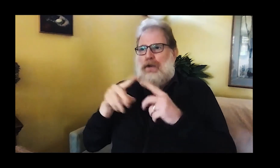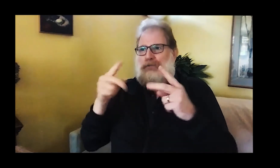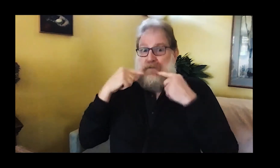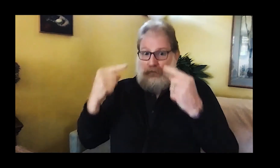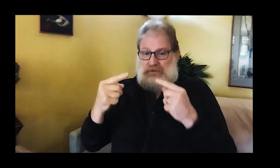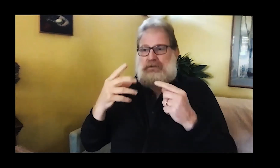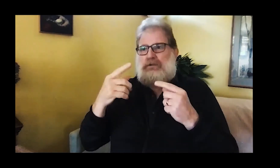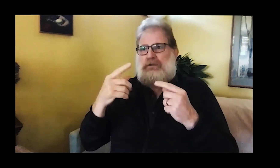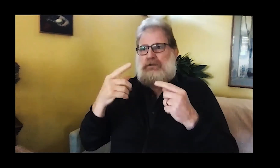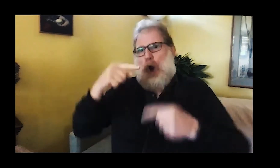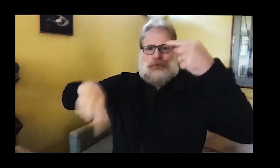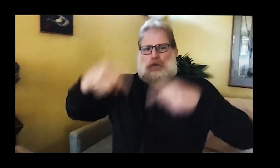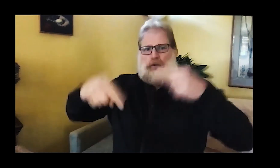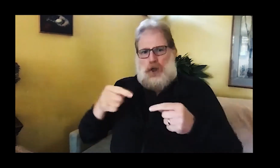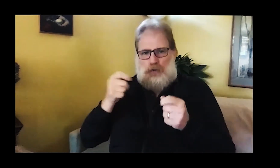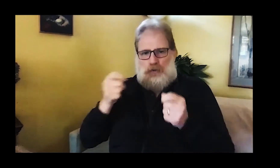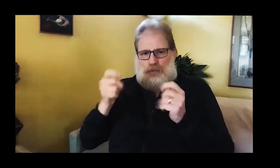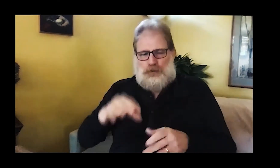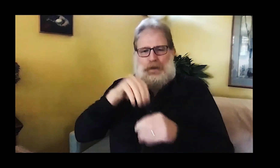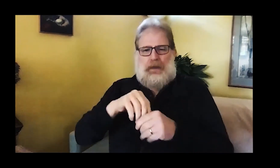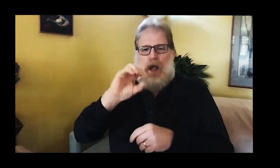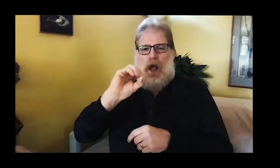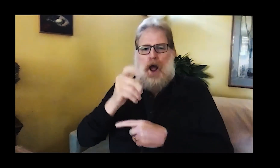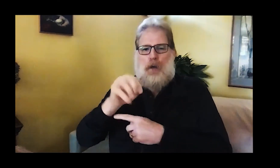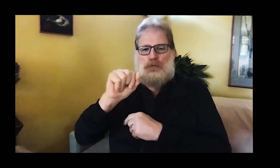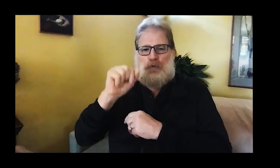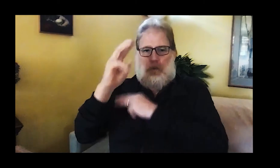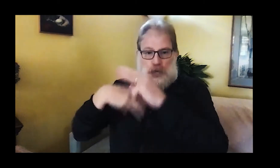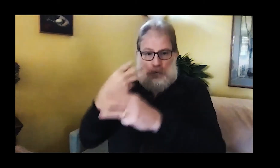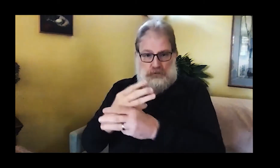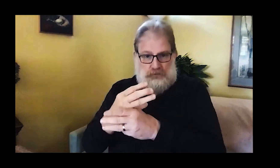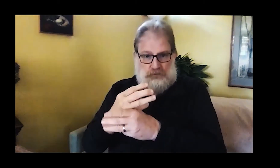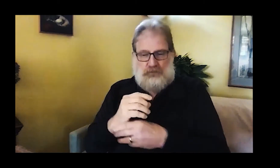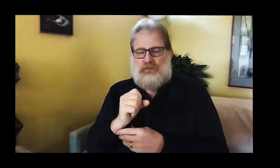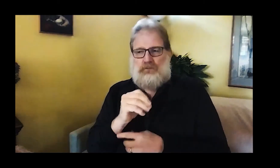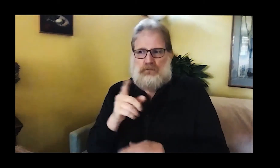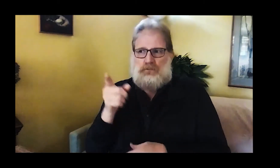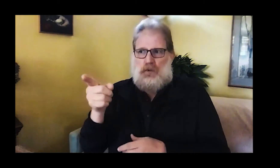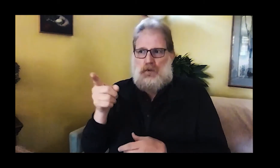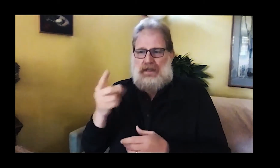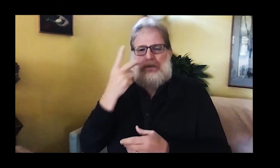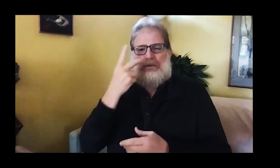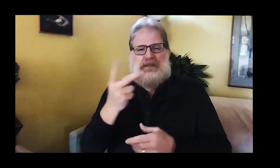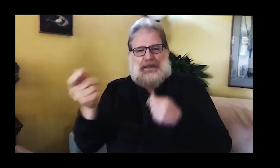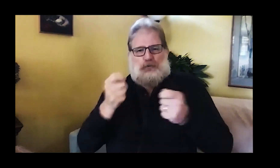He was a very famous yet controversial director in the opera world. So it's - he had directed